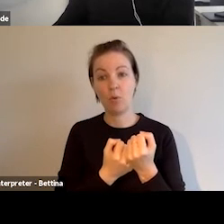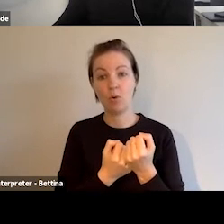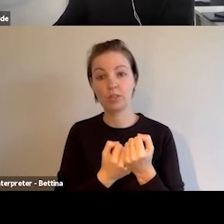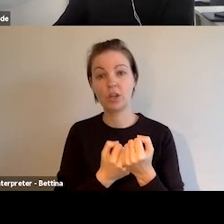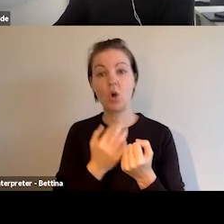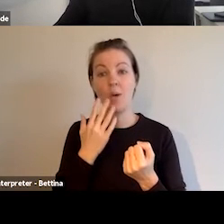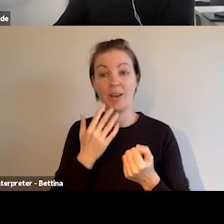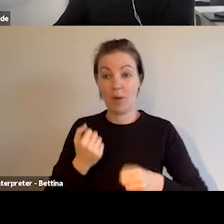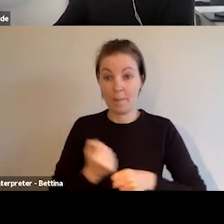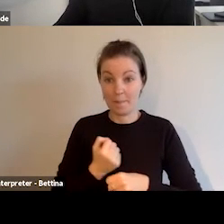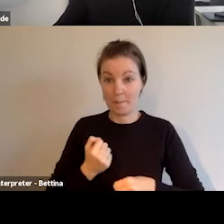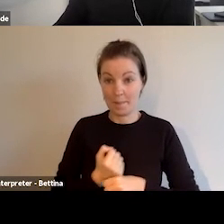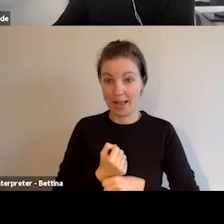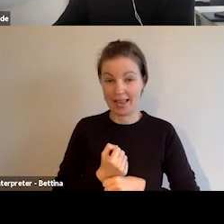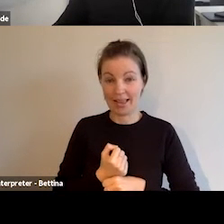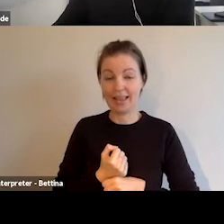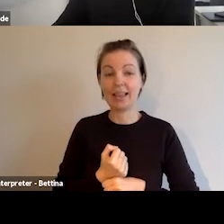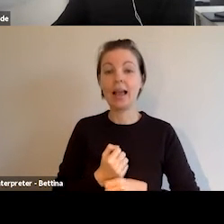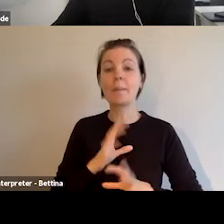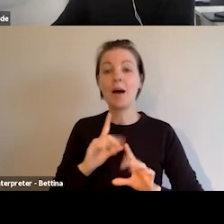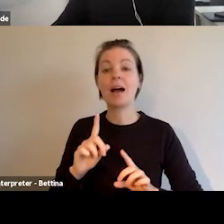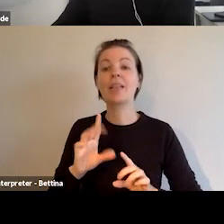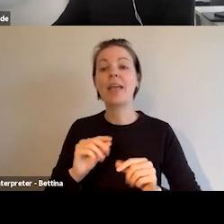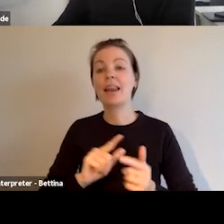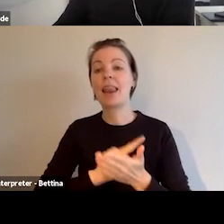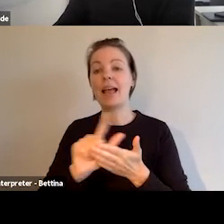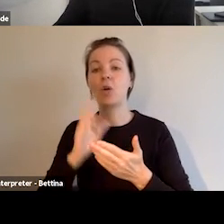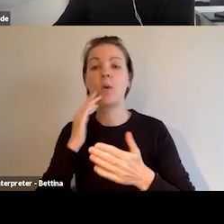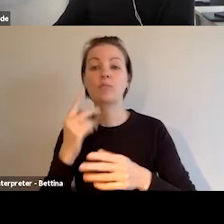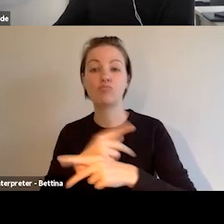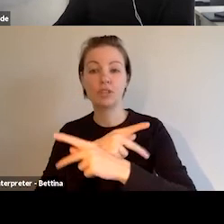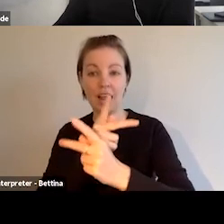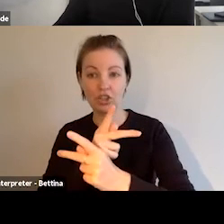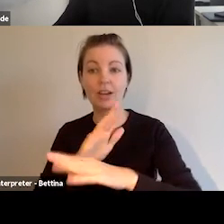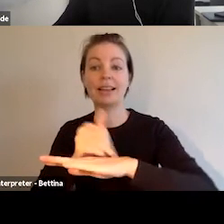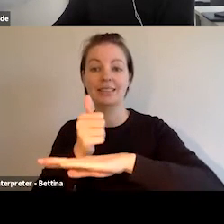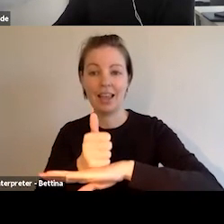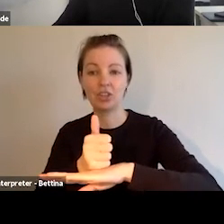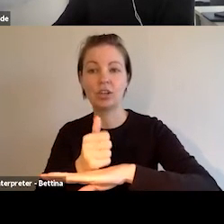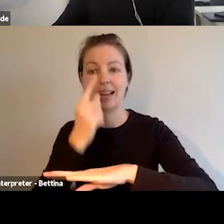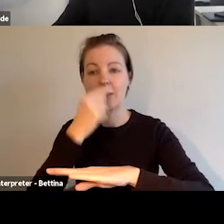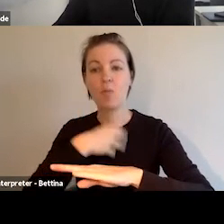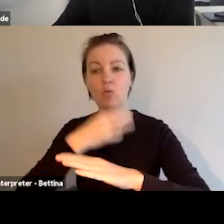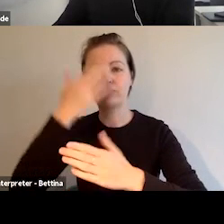of these larger and more technologically ambitious performances and installations. So we were building equipment